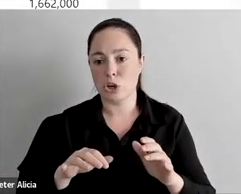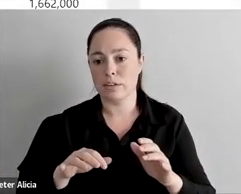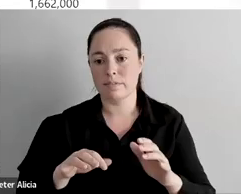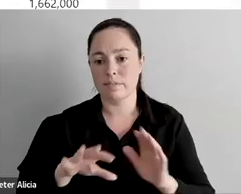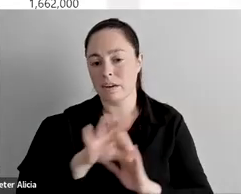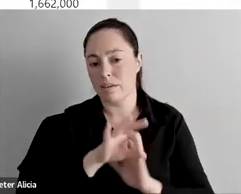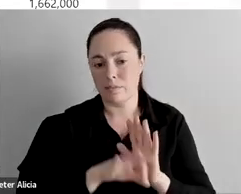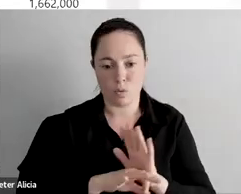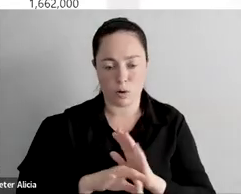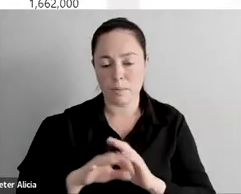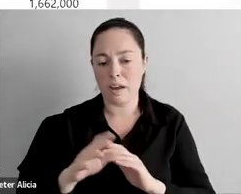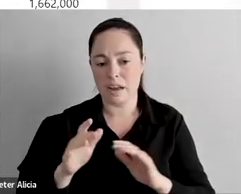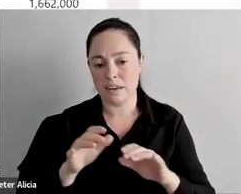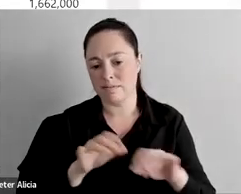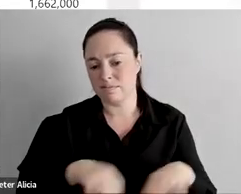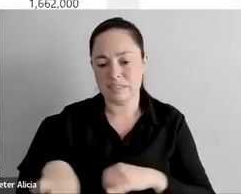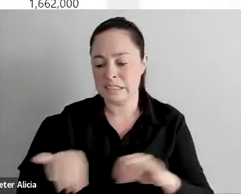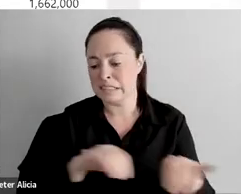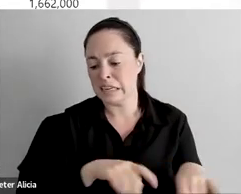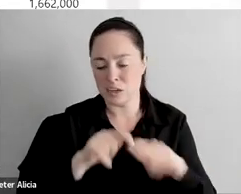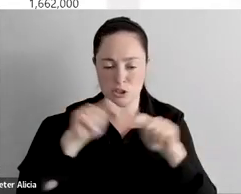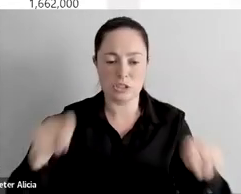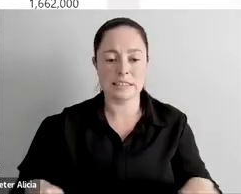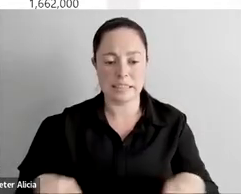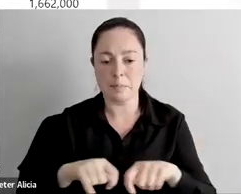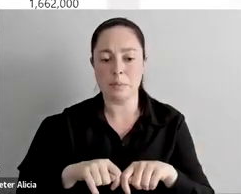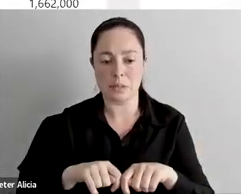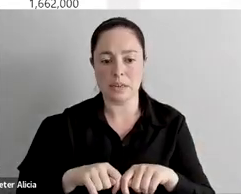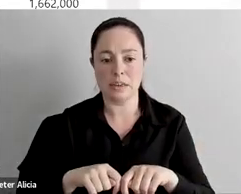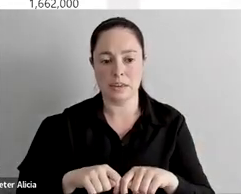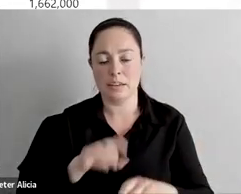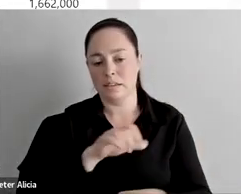the same standard template that the other dashboards